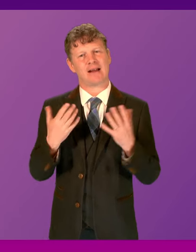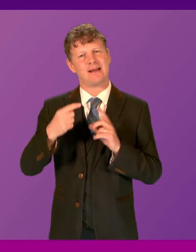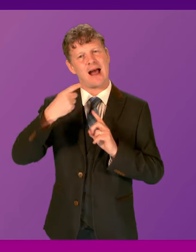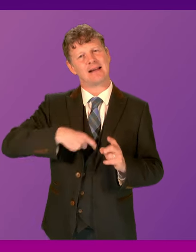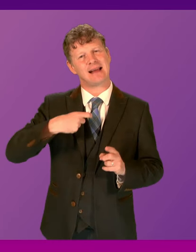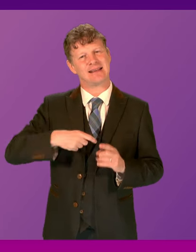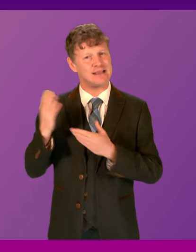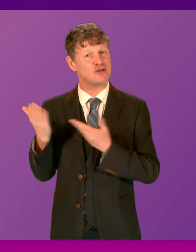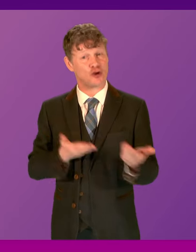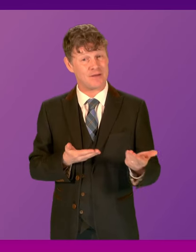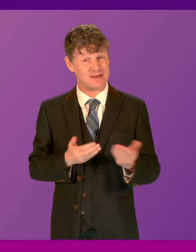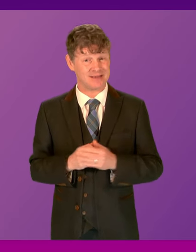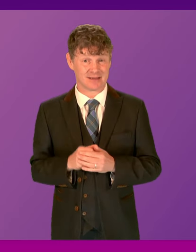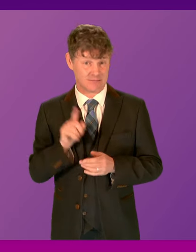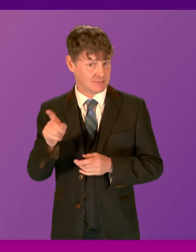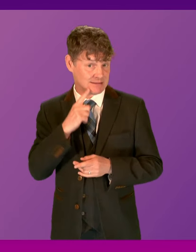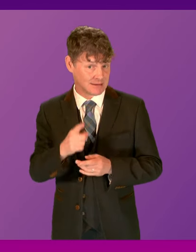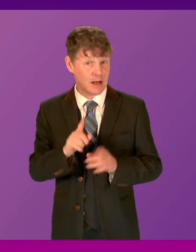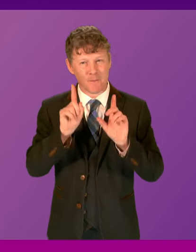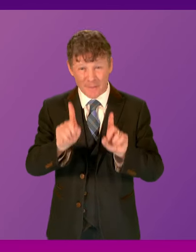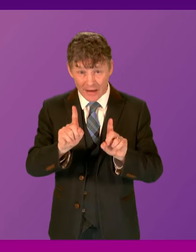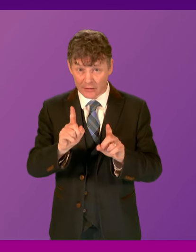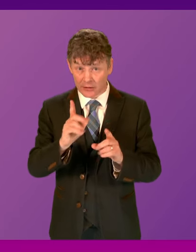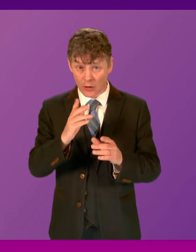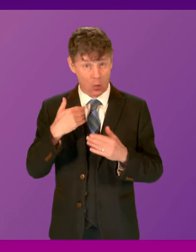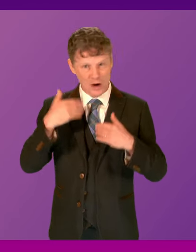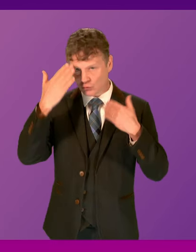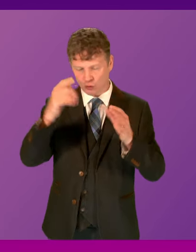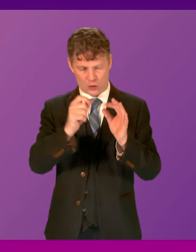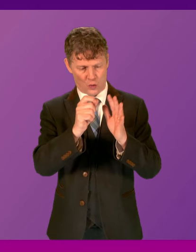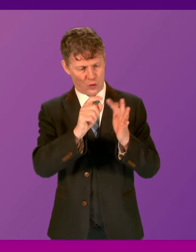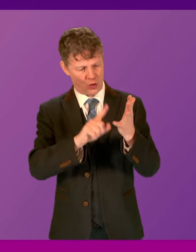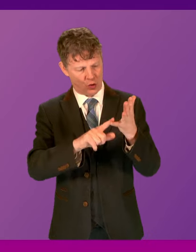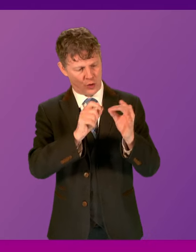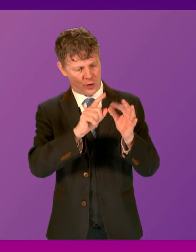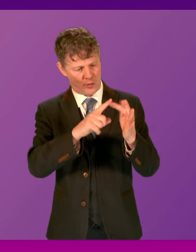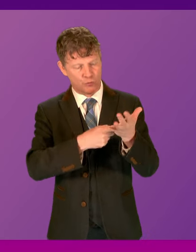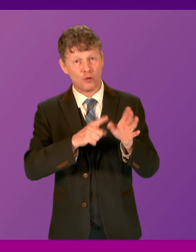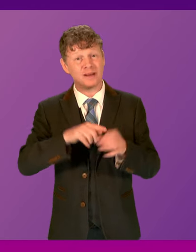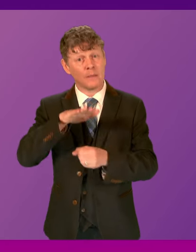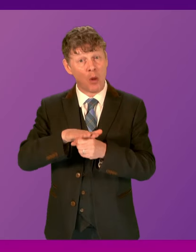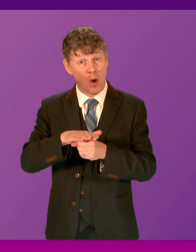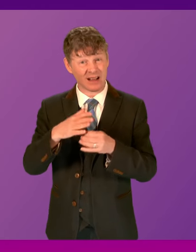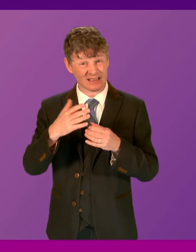The truth of the matter is that we do not know whether puberty blockers have long-term life-changing consequences